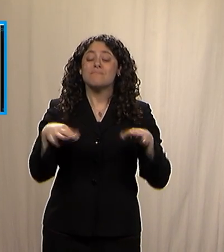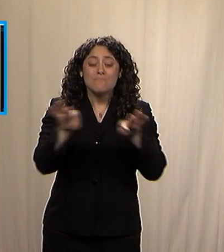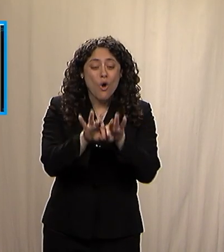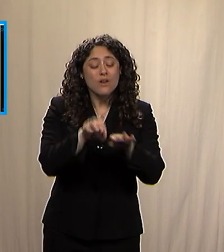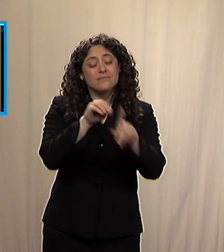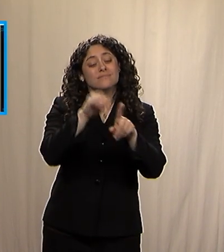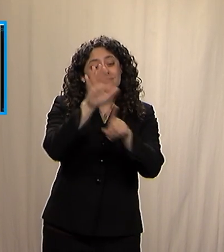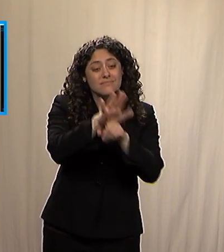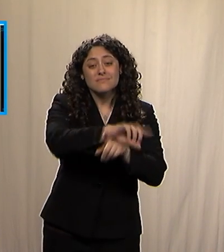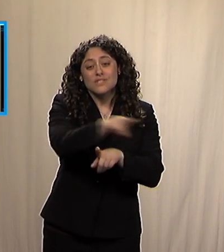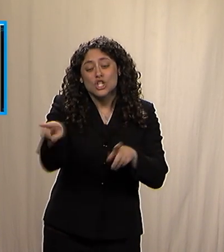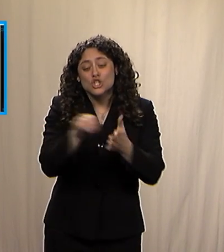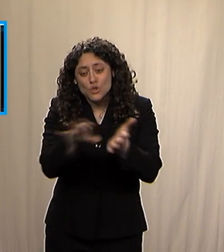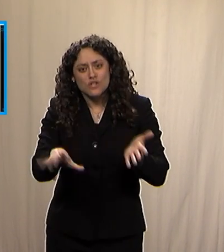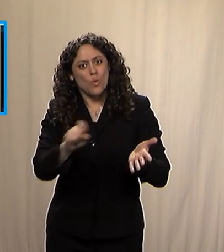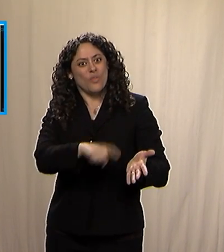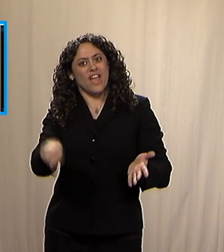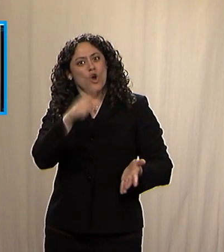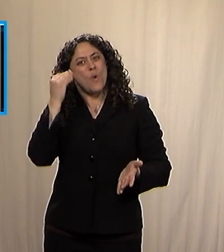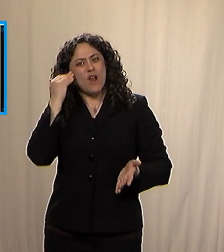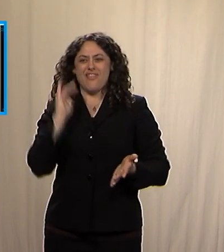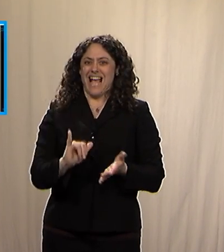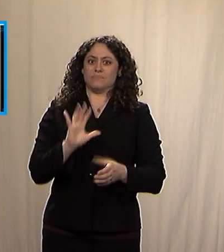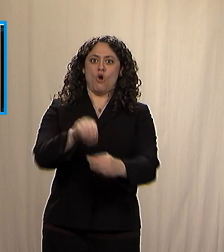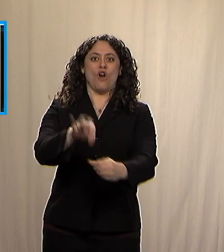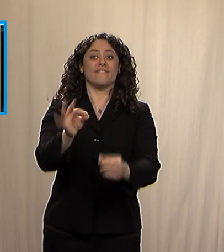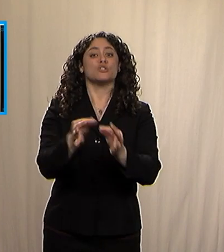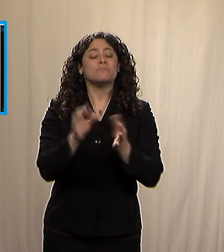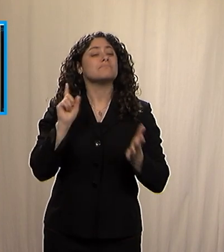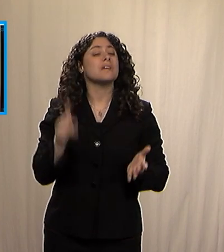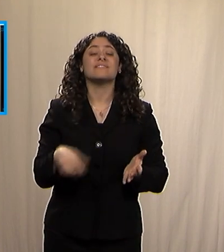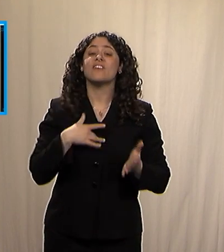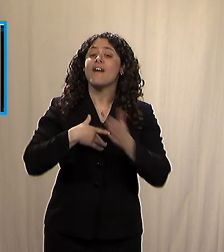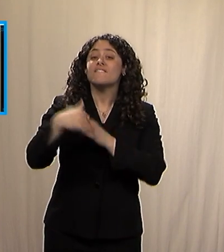The ability to be comfortable in a situation. So people are comfortable with you,